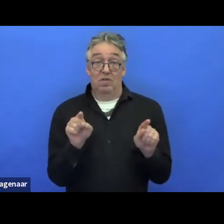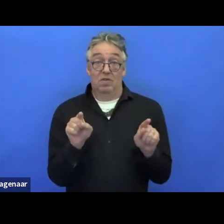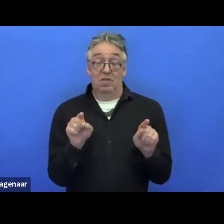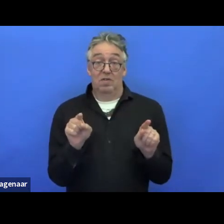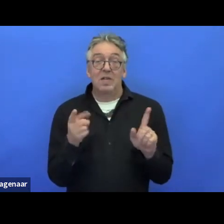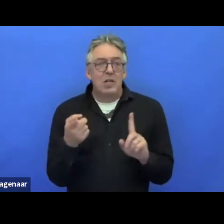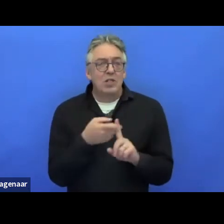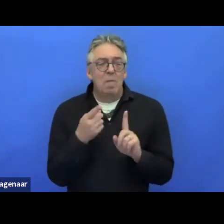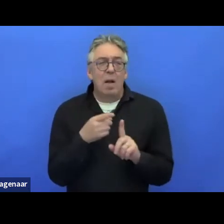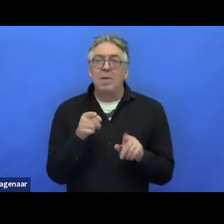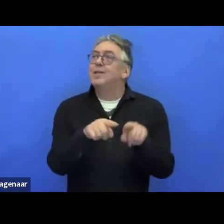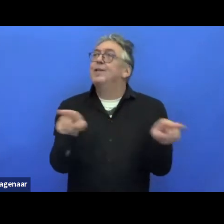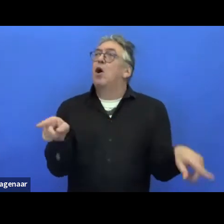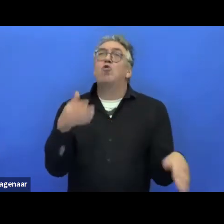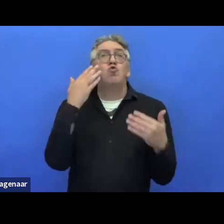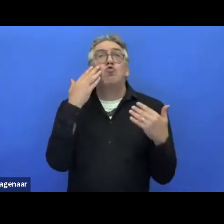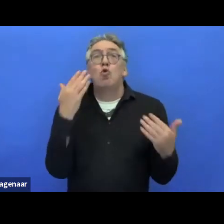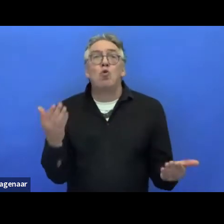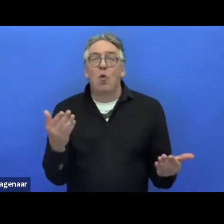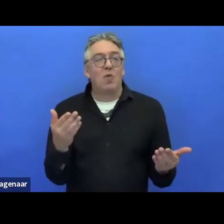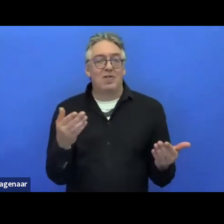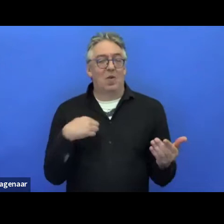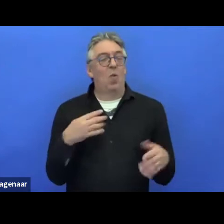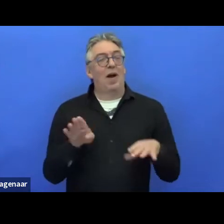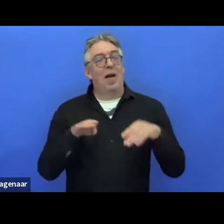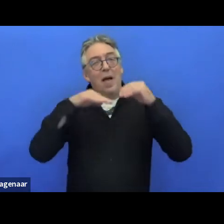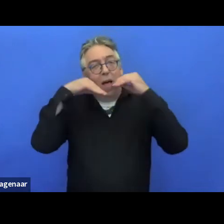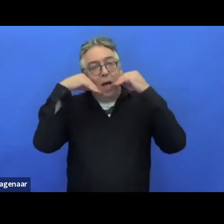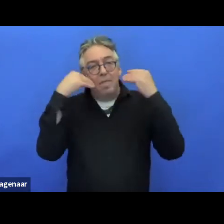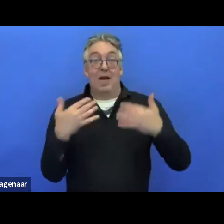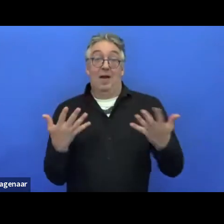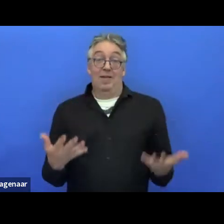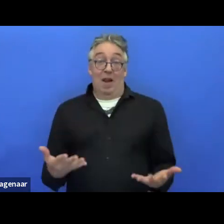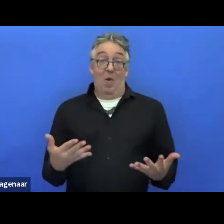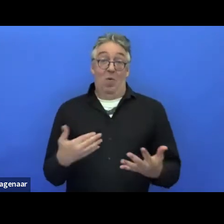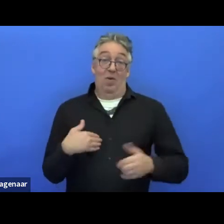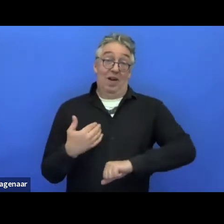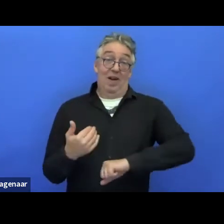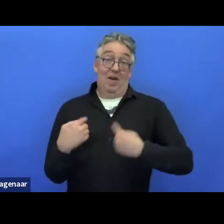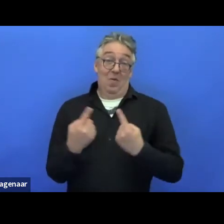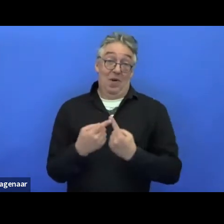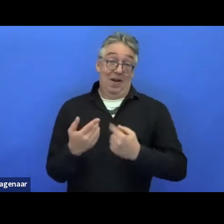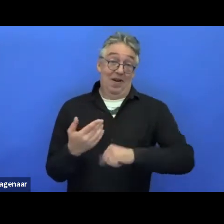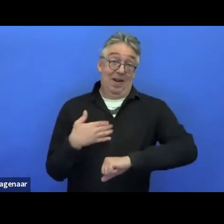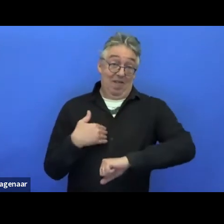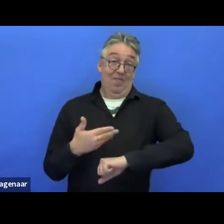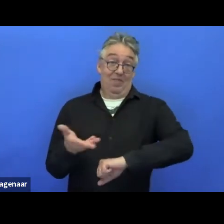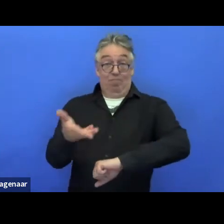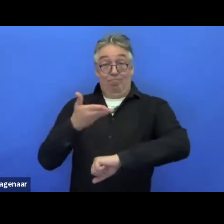and this is a wonderful occasion today in this one hour to tell you what we are doing at the office,